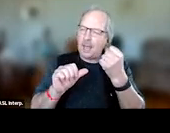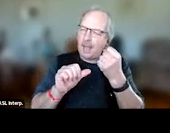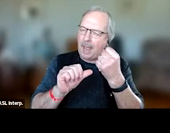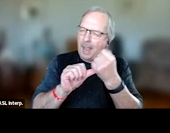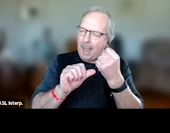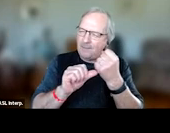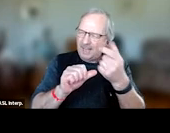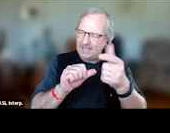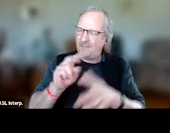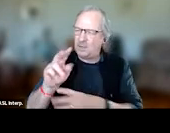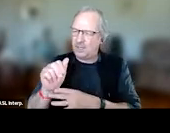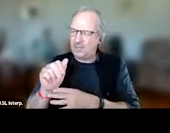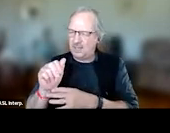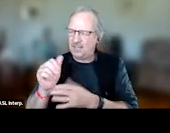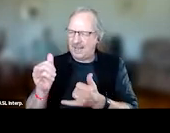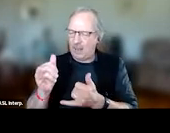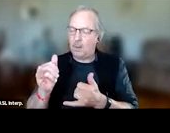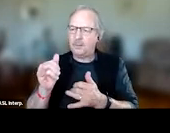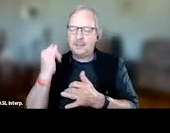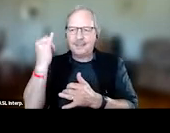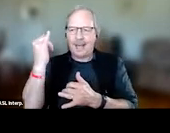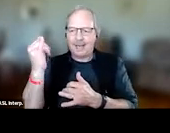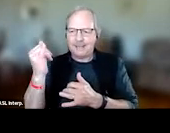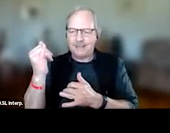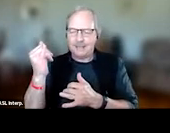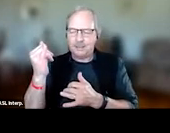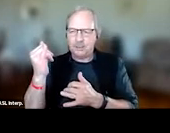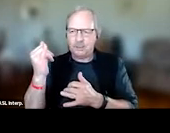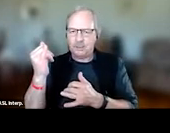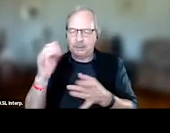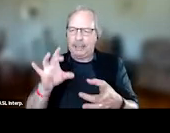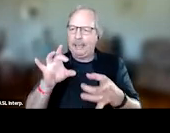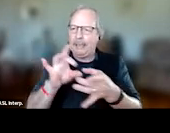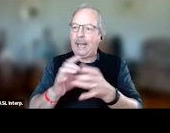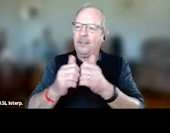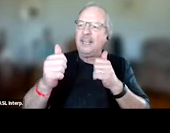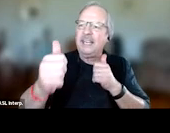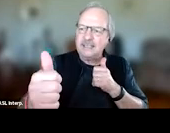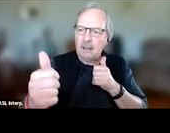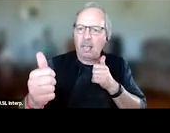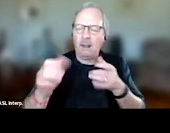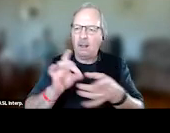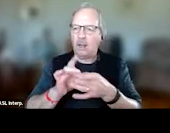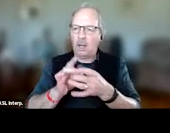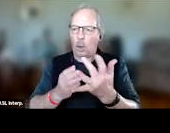the idea of gracious assistance. And so really trying to remember that throughout the process that we're being proactive